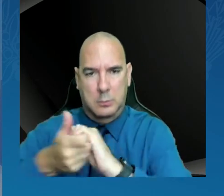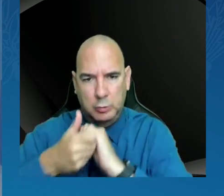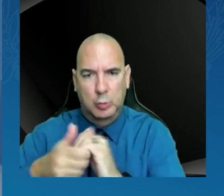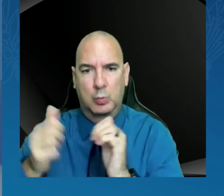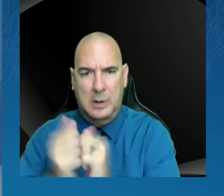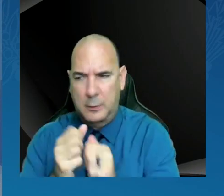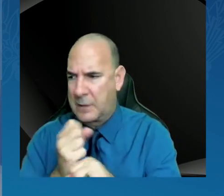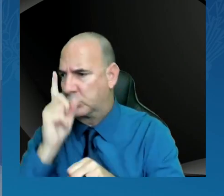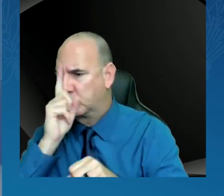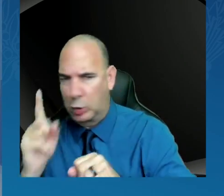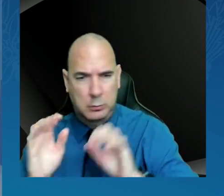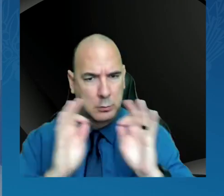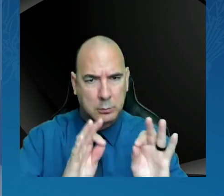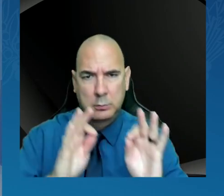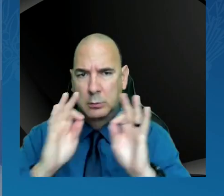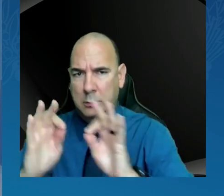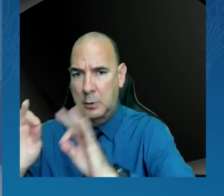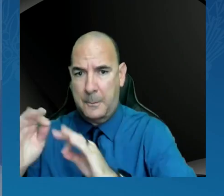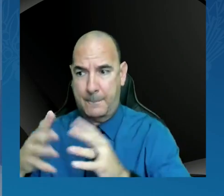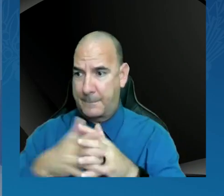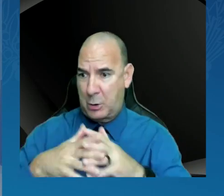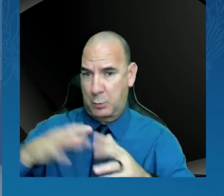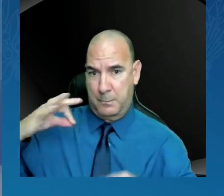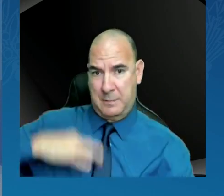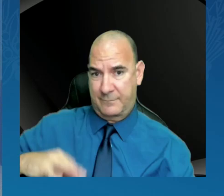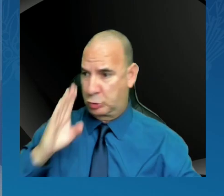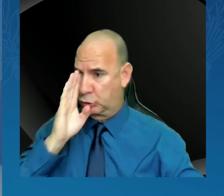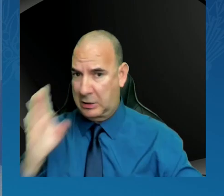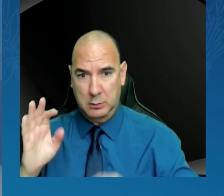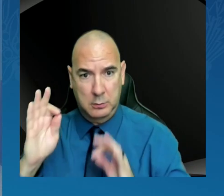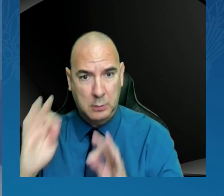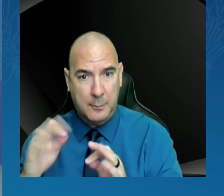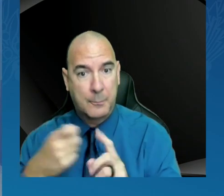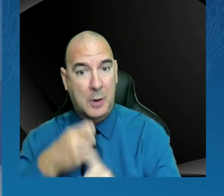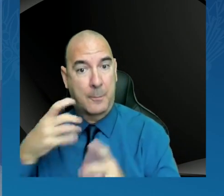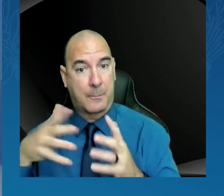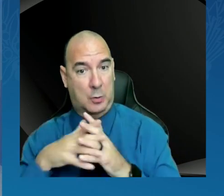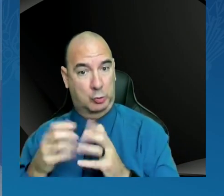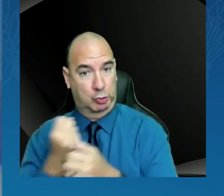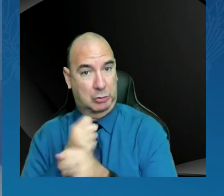directly from the American Rescue Plan. So, Gene, I want to thank you for your leadership.